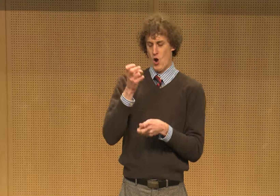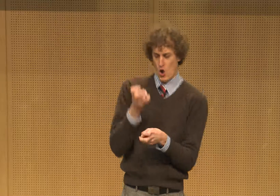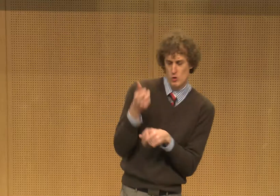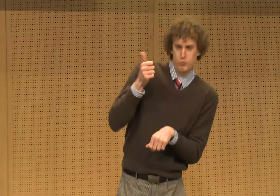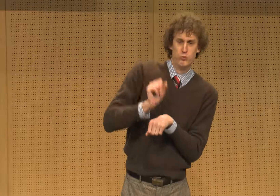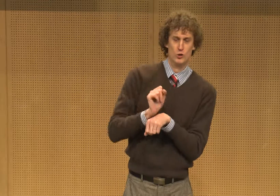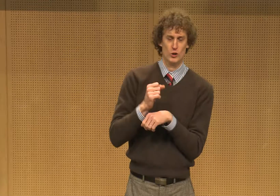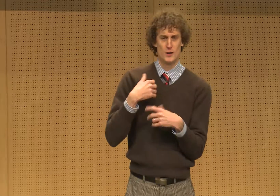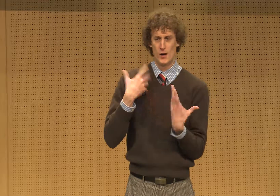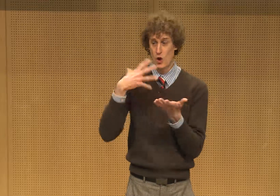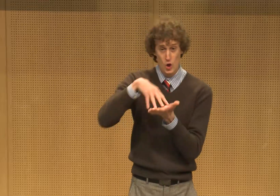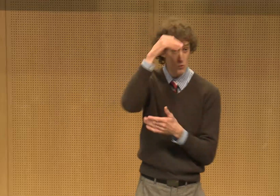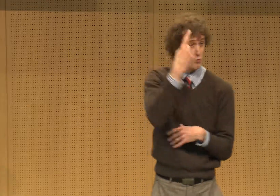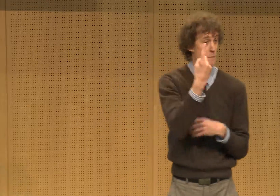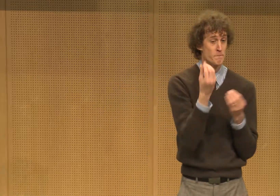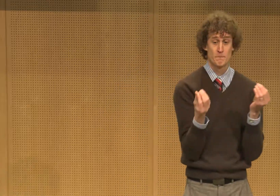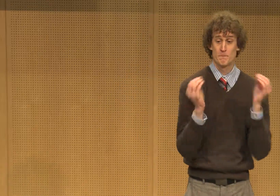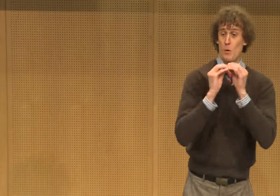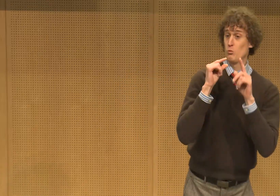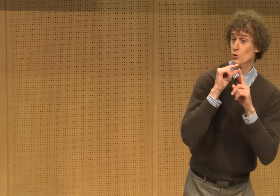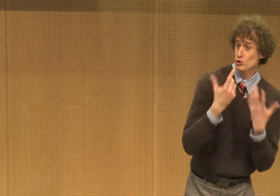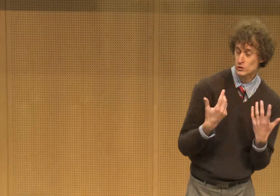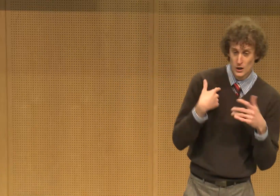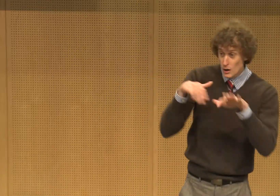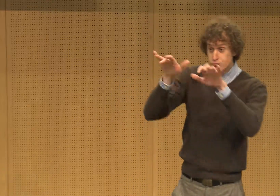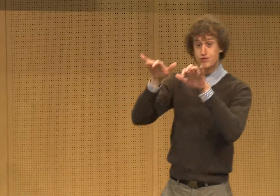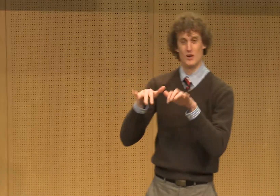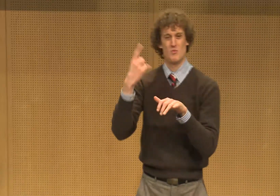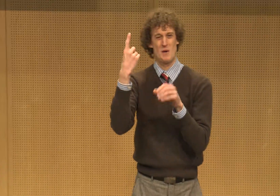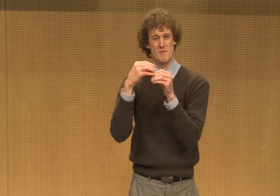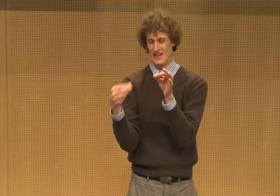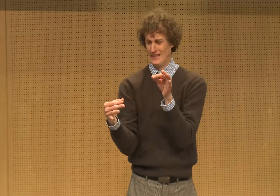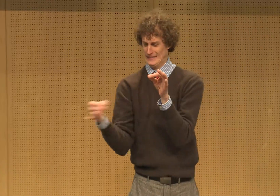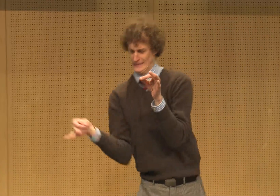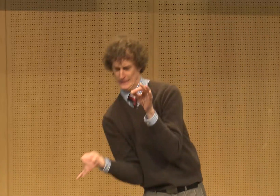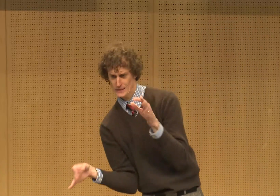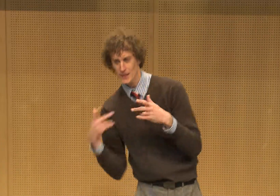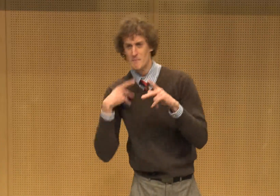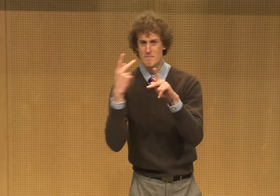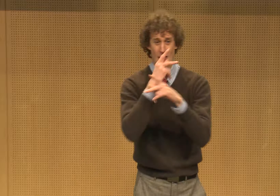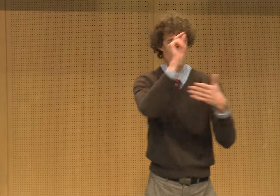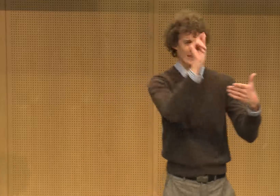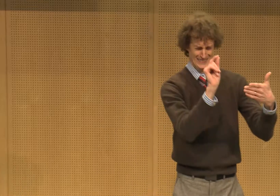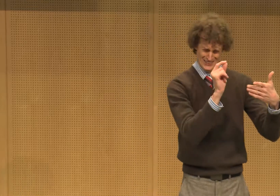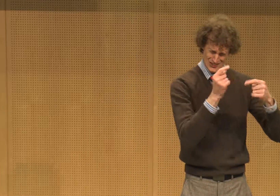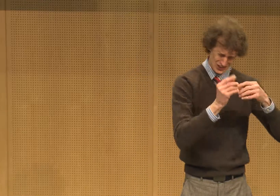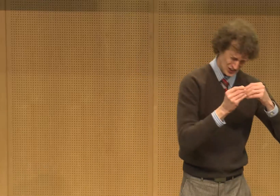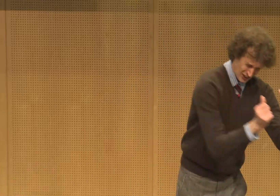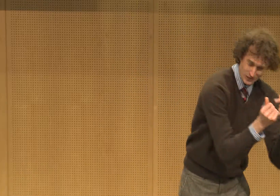So if you work a little bit harder, you know, learn one more word, explain one more thing,